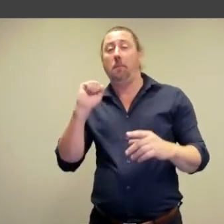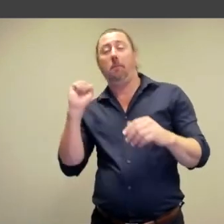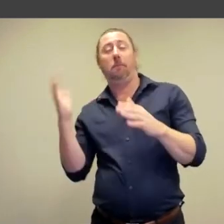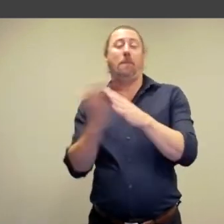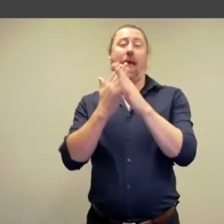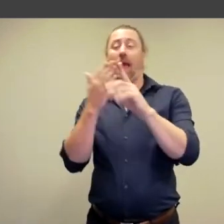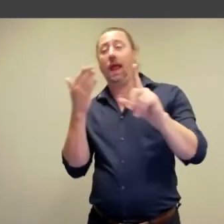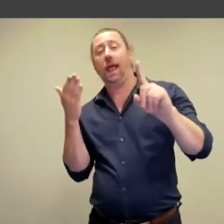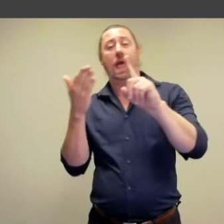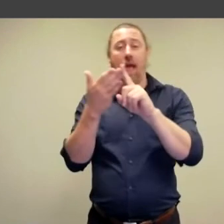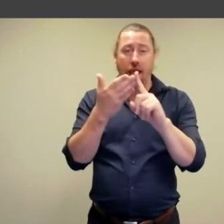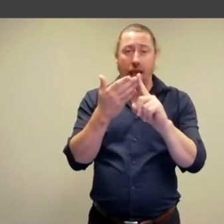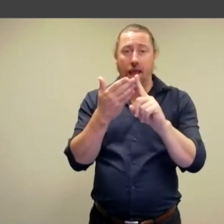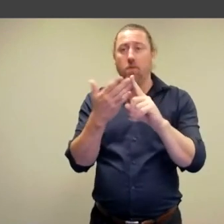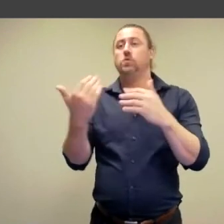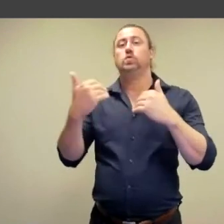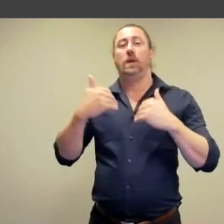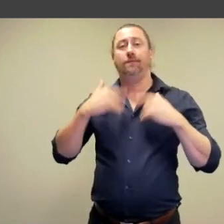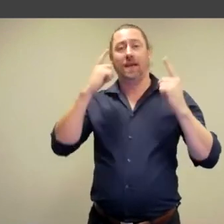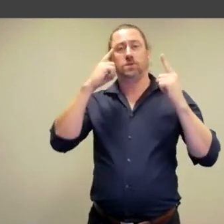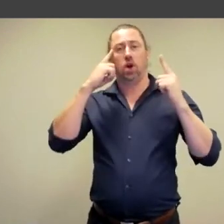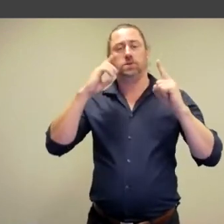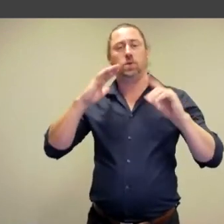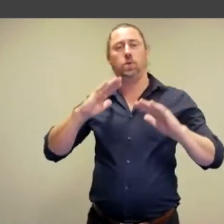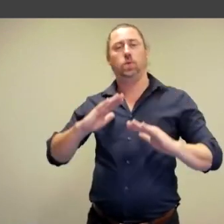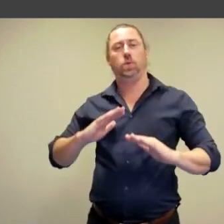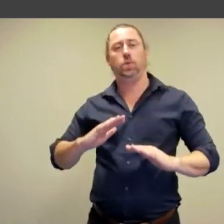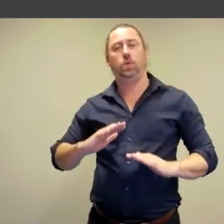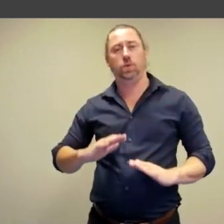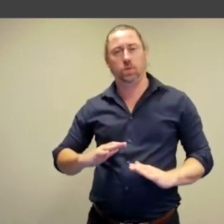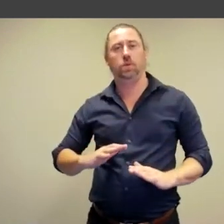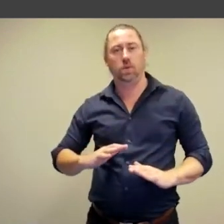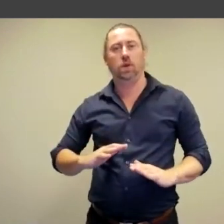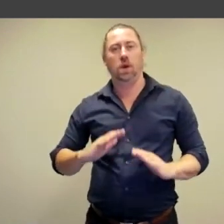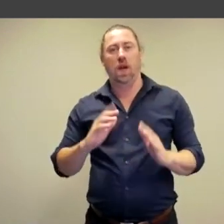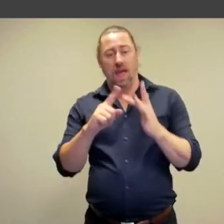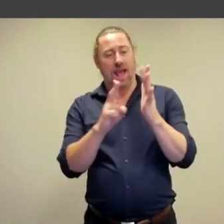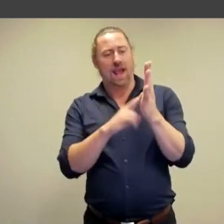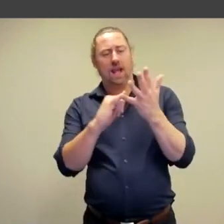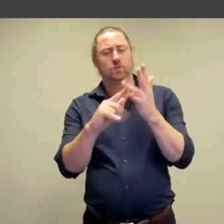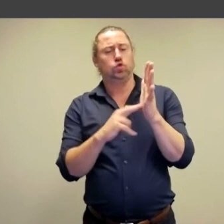is quelling anxiety,